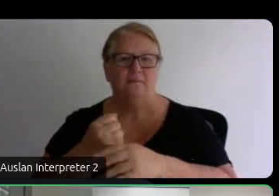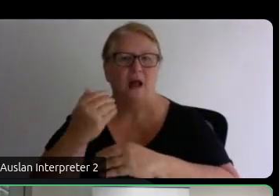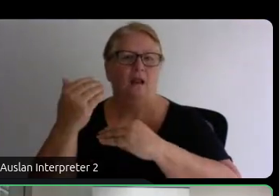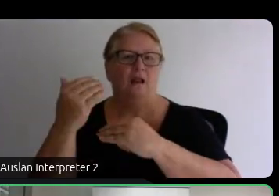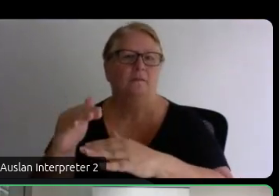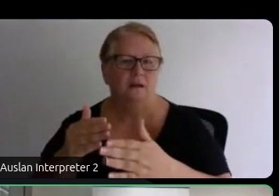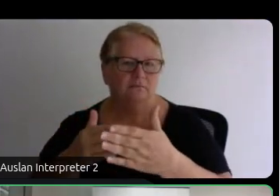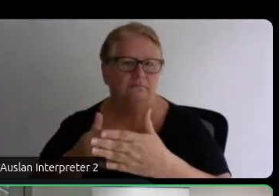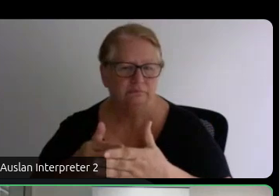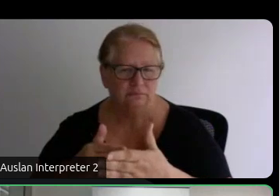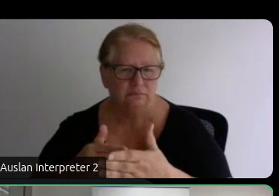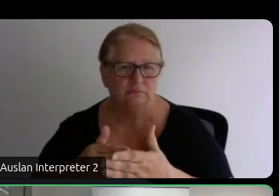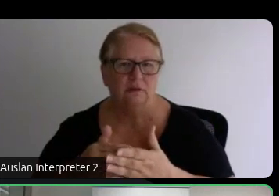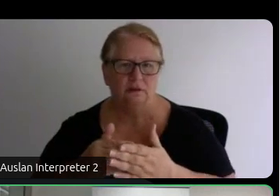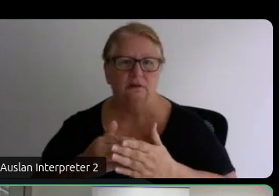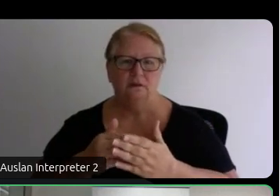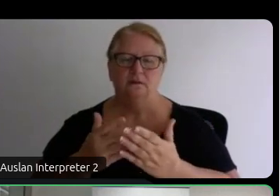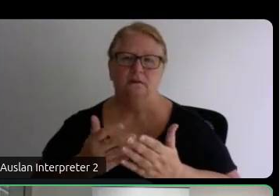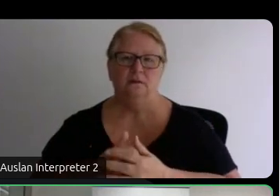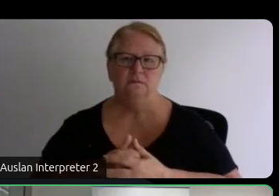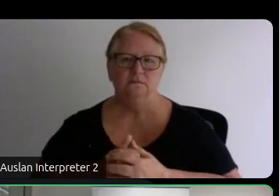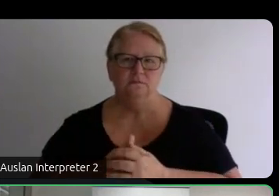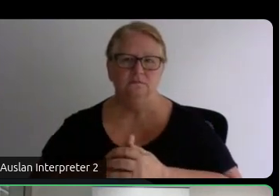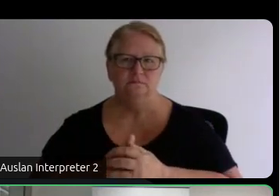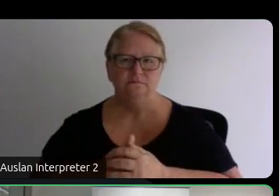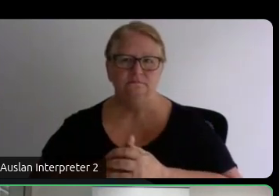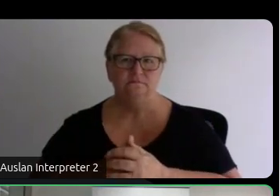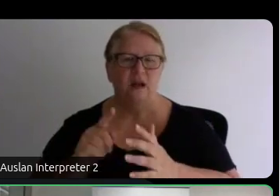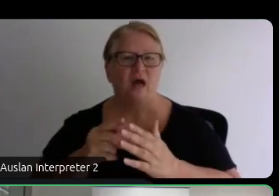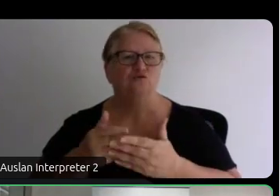that they're doing those day-to-day tasks or transporting or things like that, then there